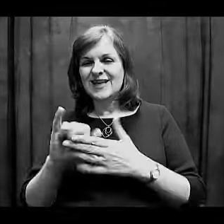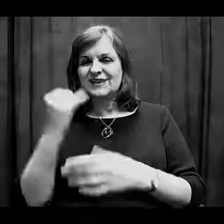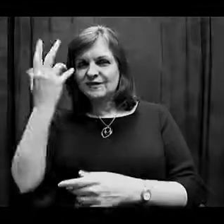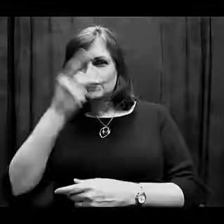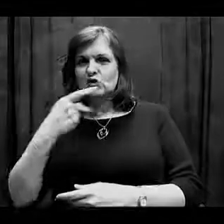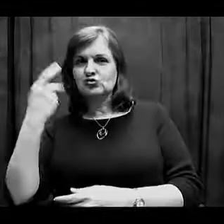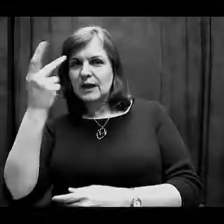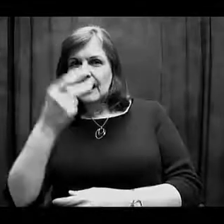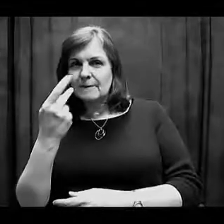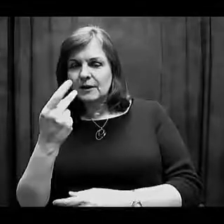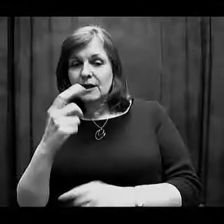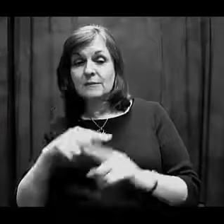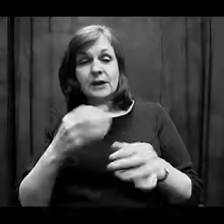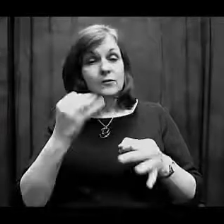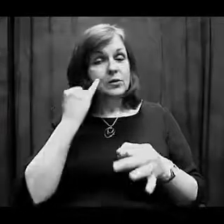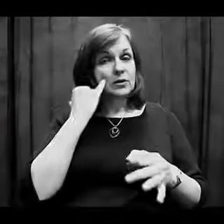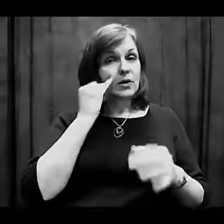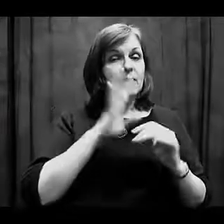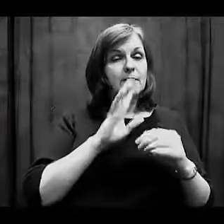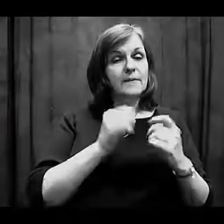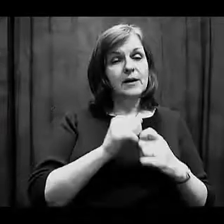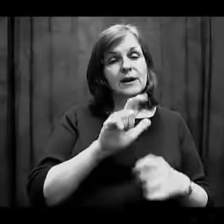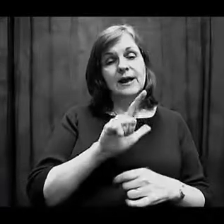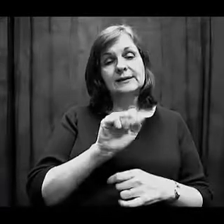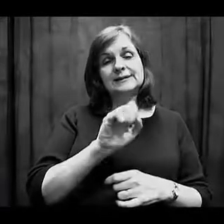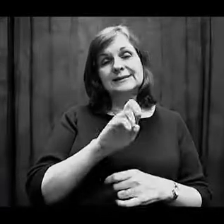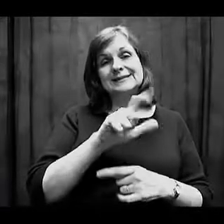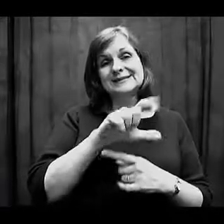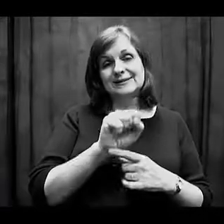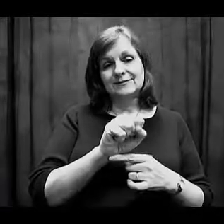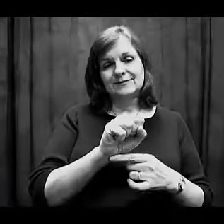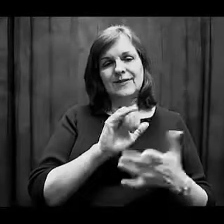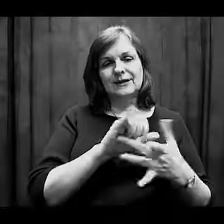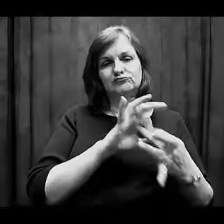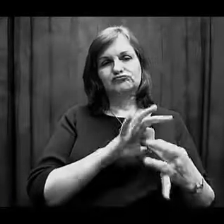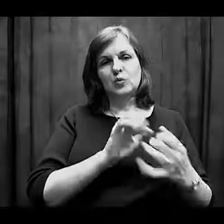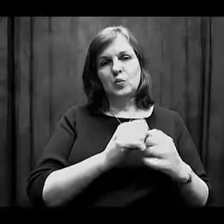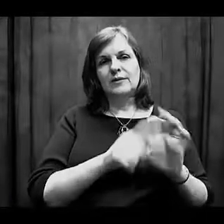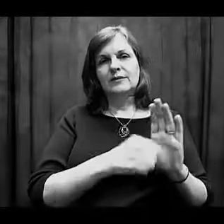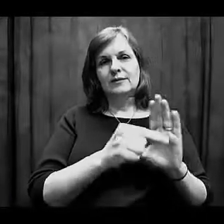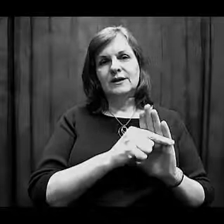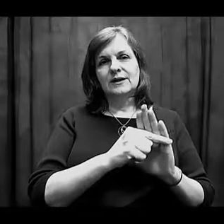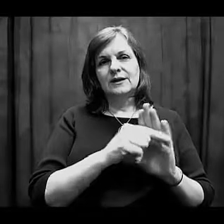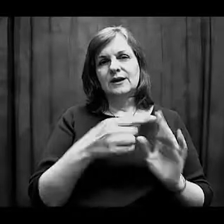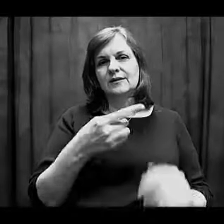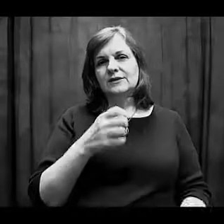when we'll talk alleles - allels are actually referring to Genotype